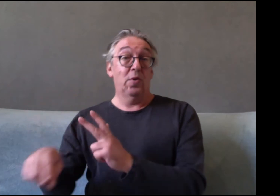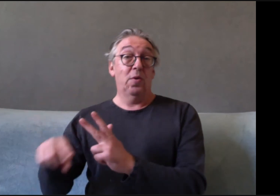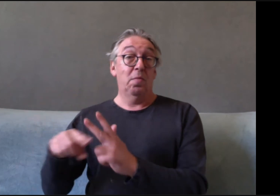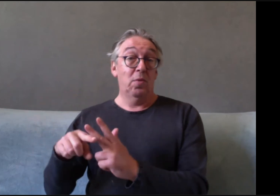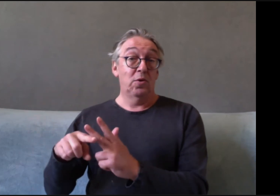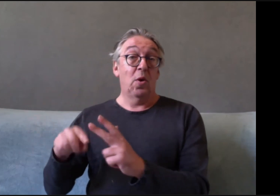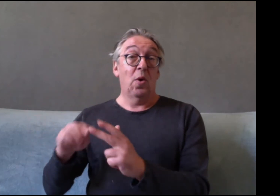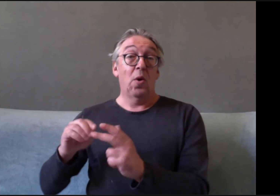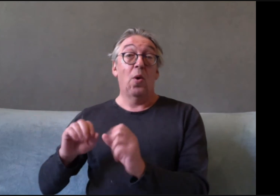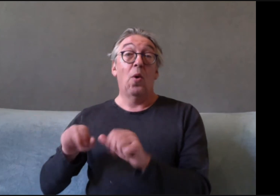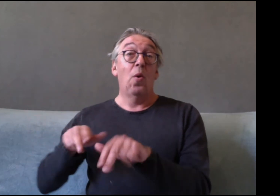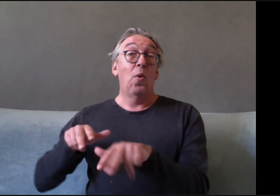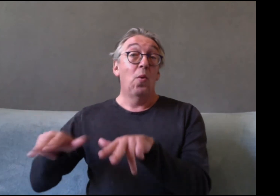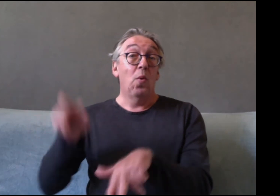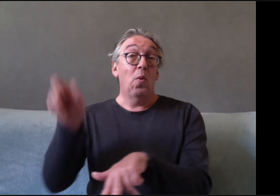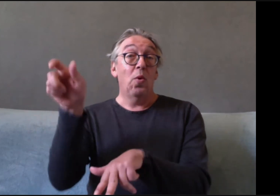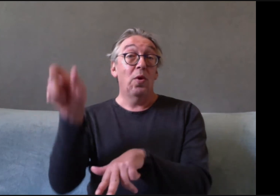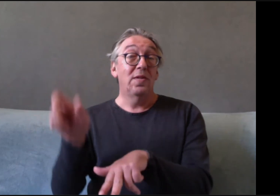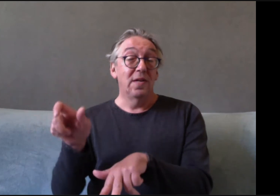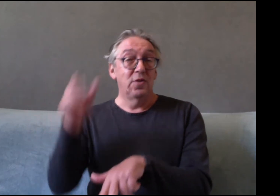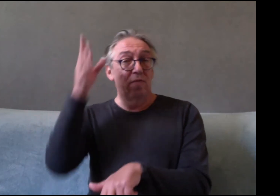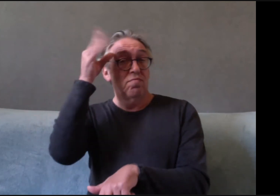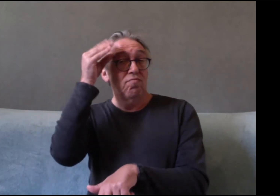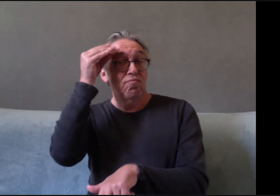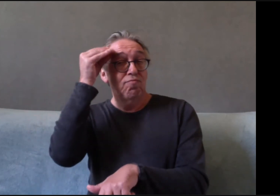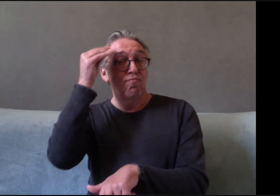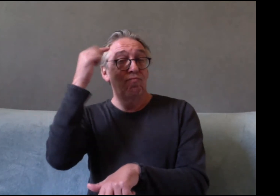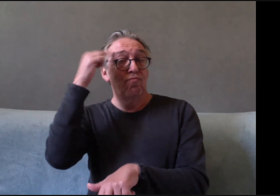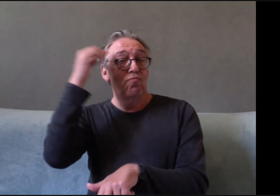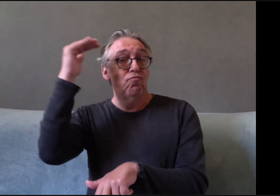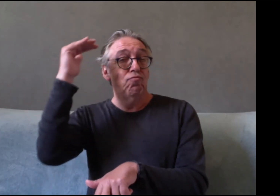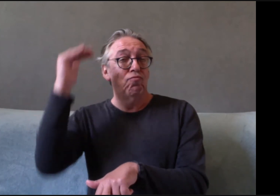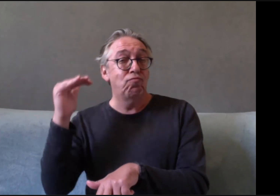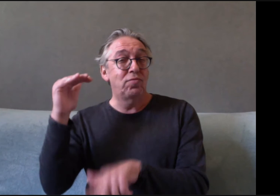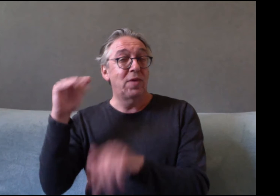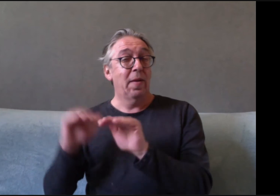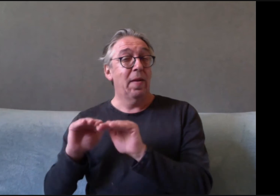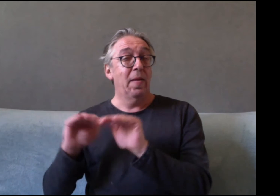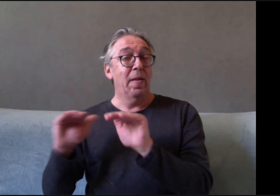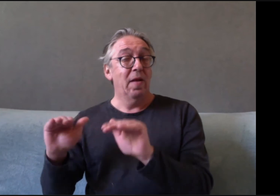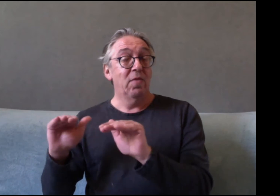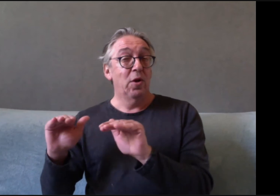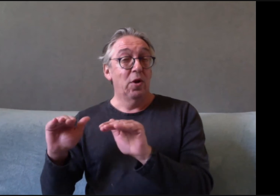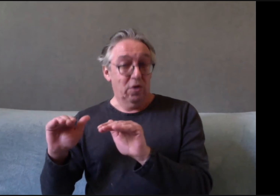So, that's something that we're happy that it's really improved.